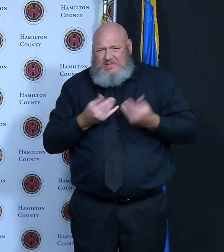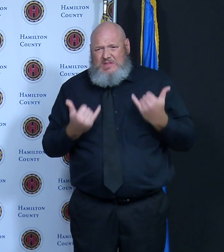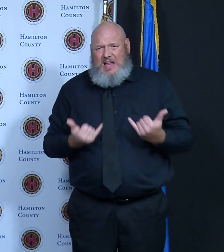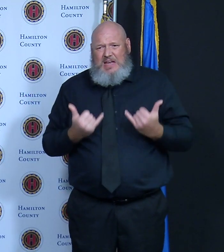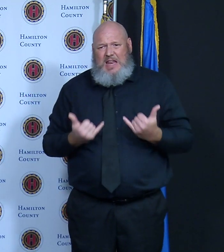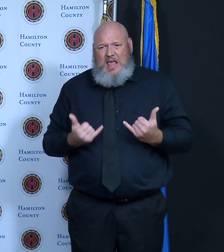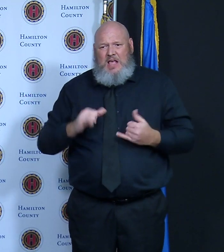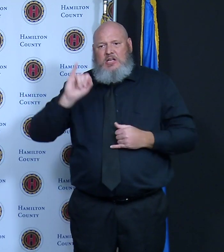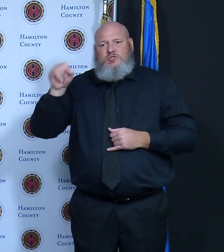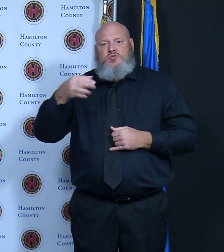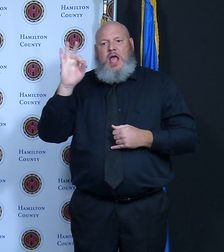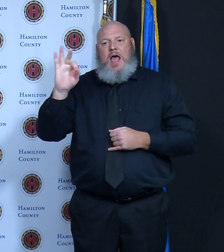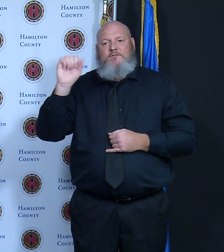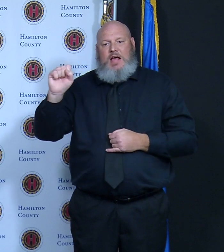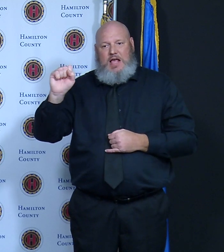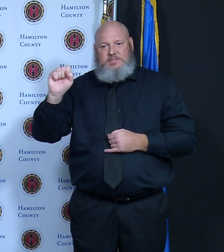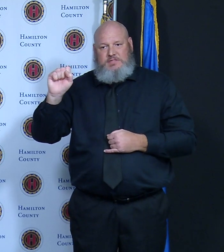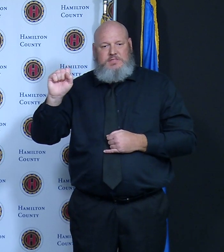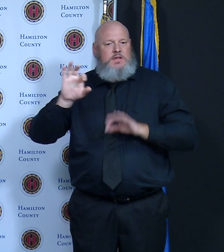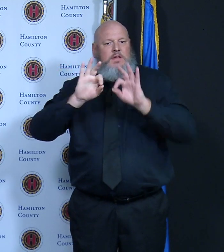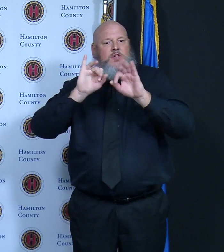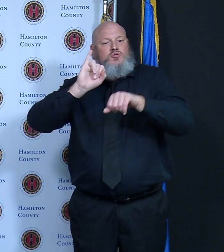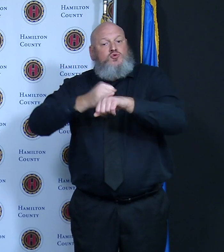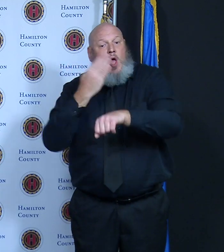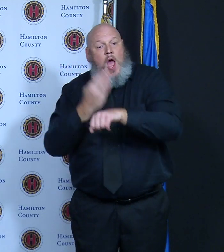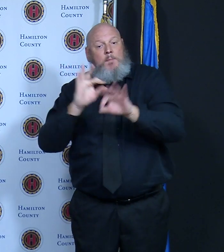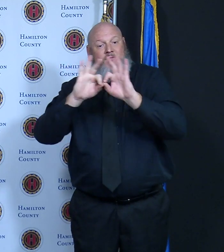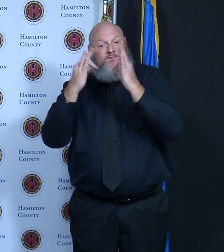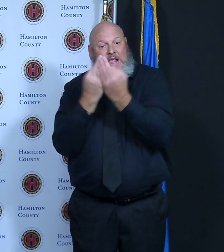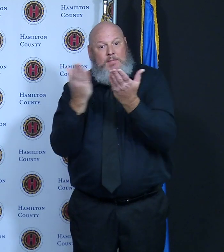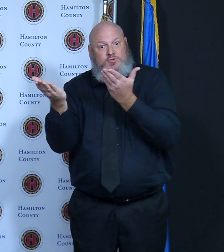to respond and so please call that number and if you need the assistance